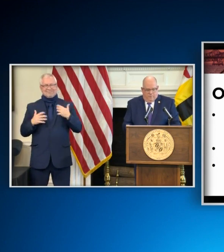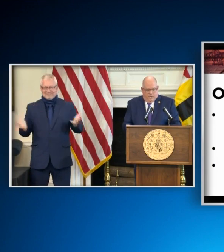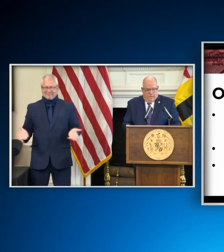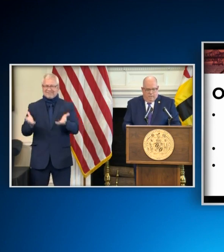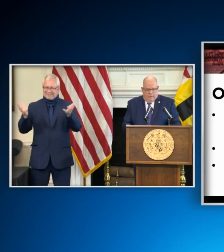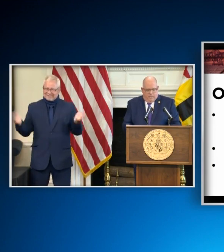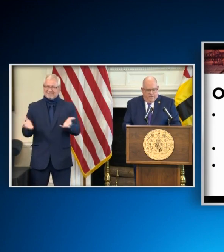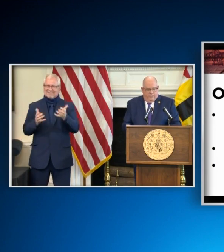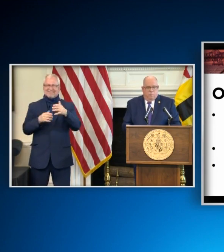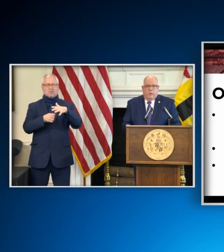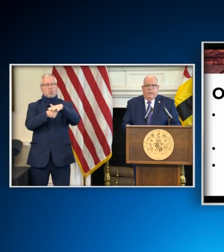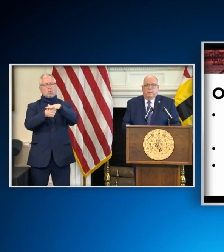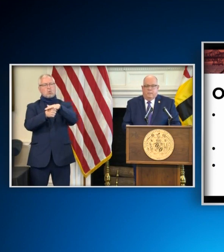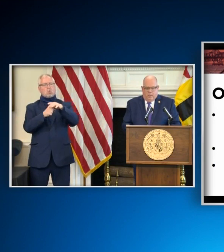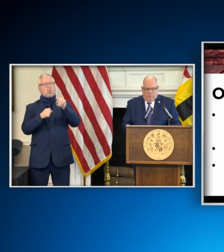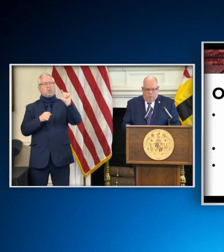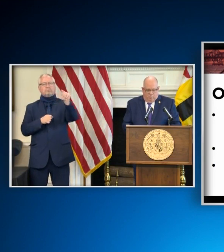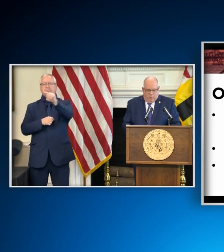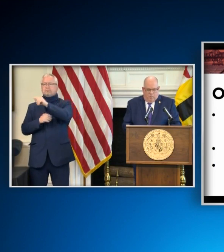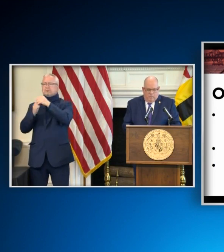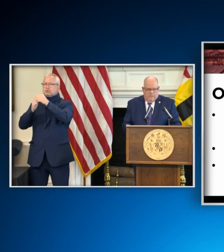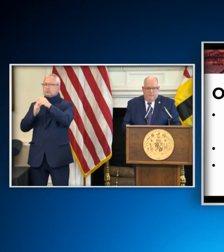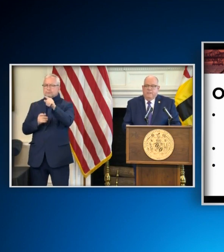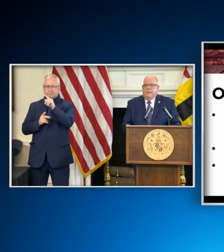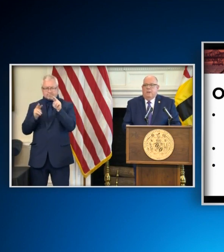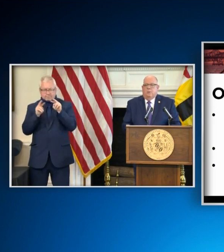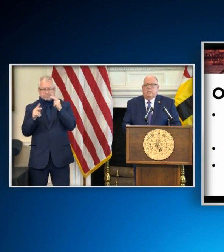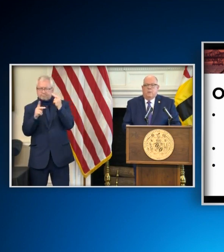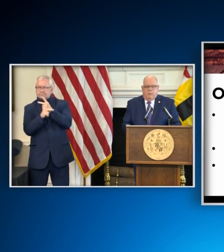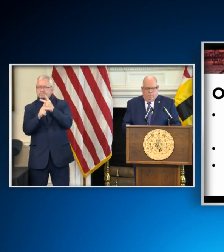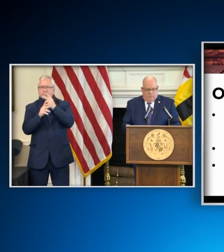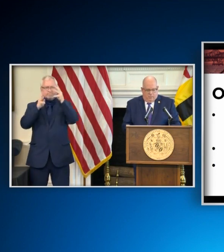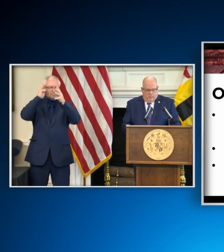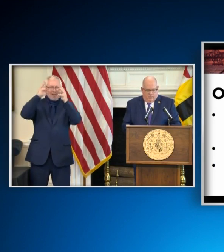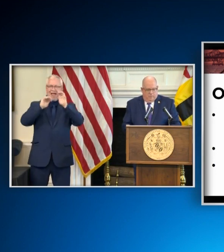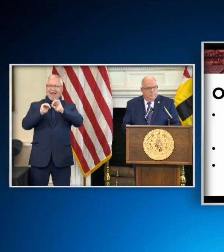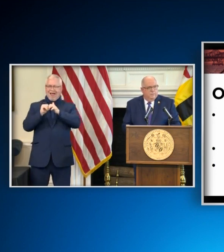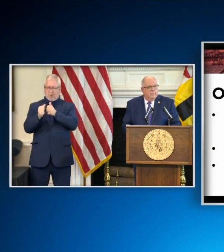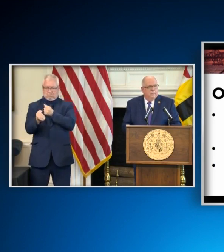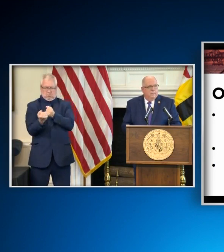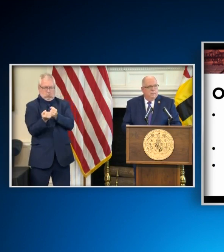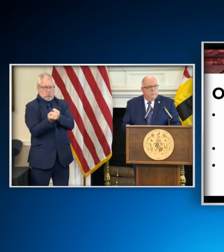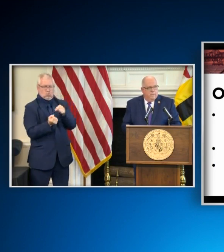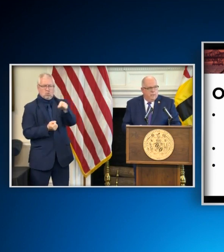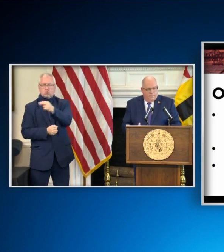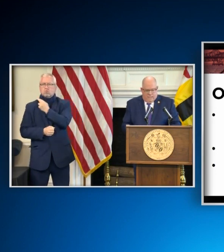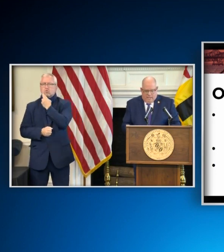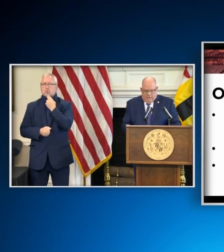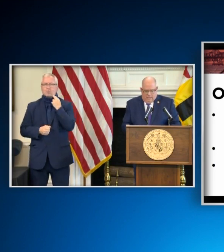MASKS OR OTHER FACE COVERINGS MUST BE WORN WHEN INTERACTING WITH EMPLOYEES OR PATRONS.